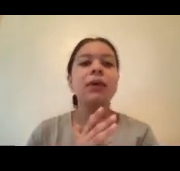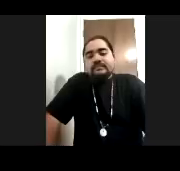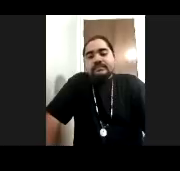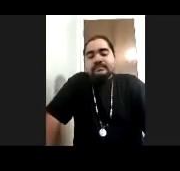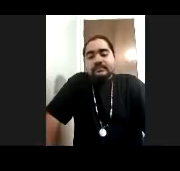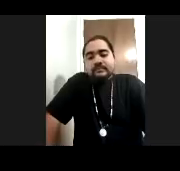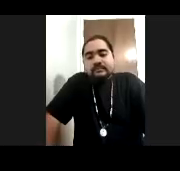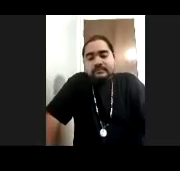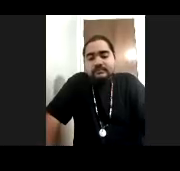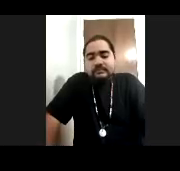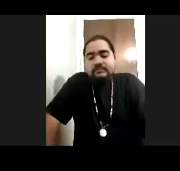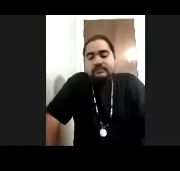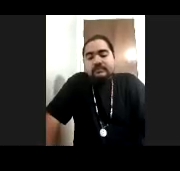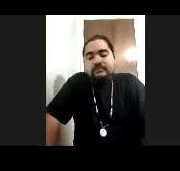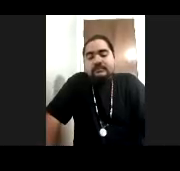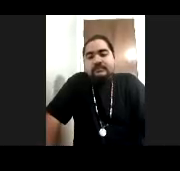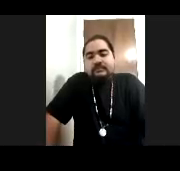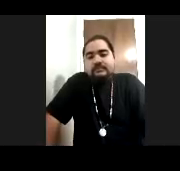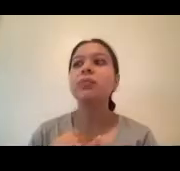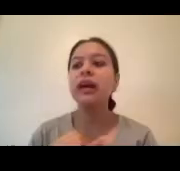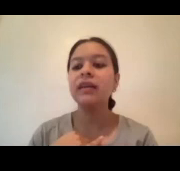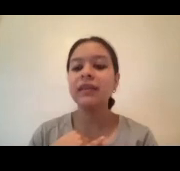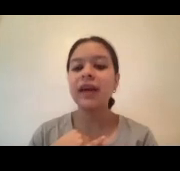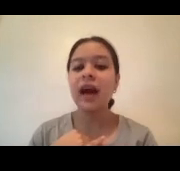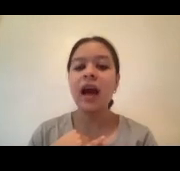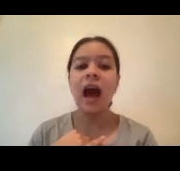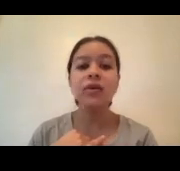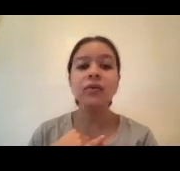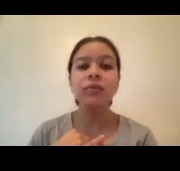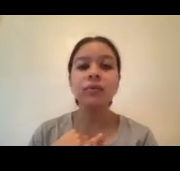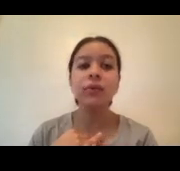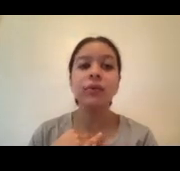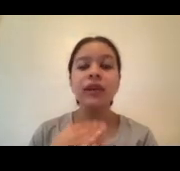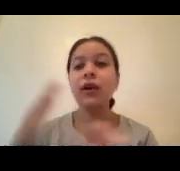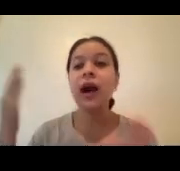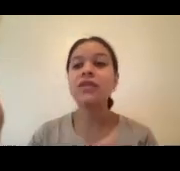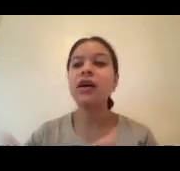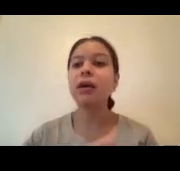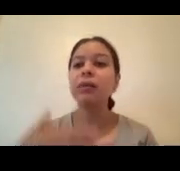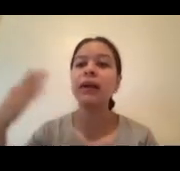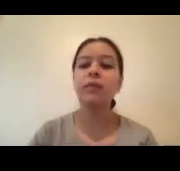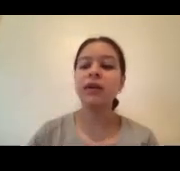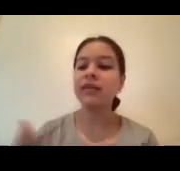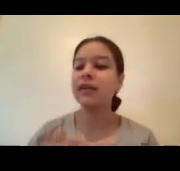But I think that, you know, for me, it's something that I had to realize is that I don't or, you know, I can talk about my experiences